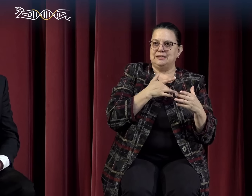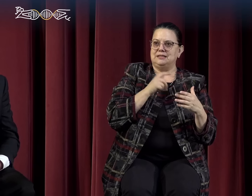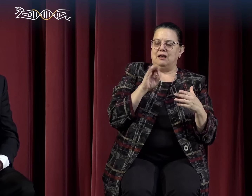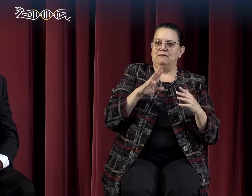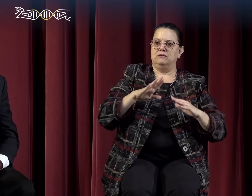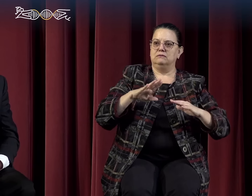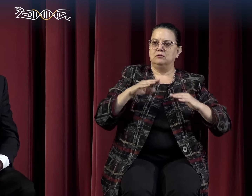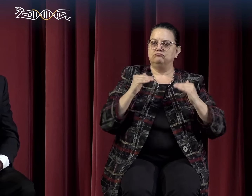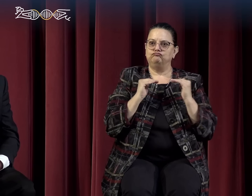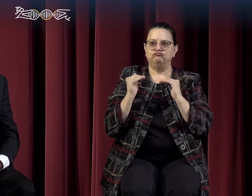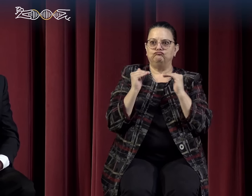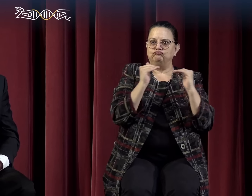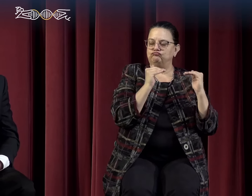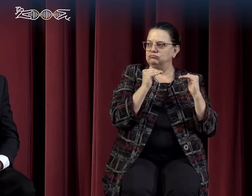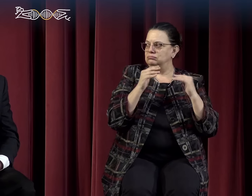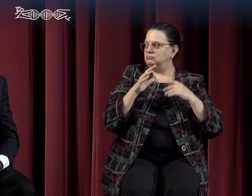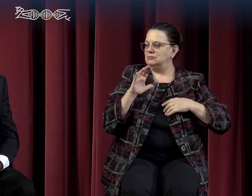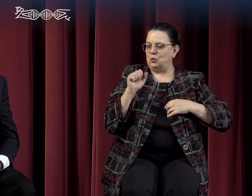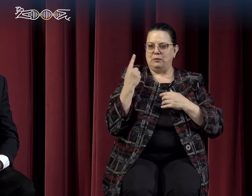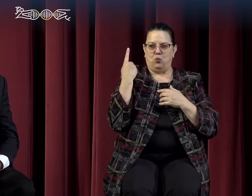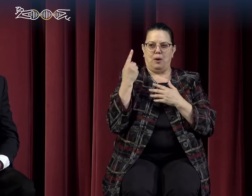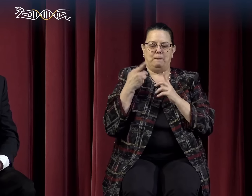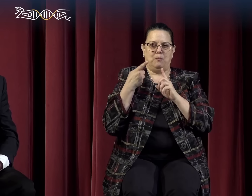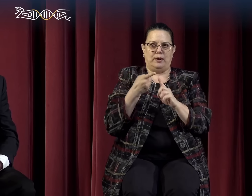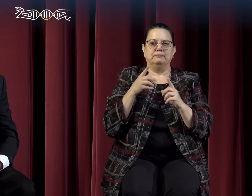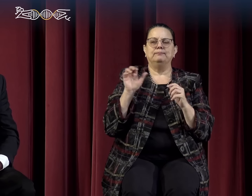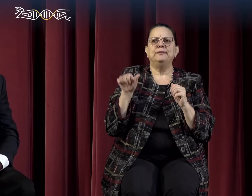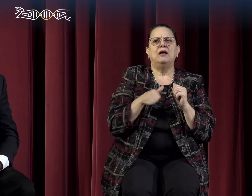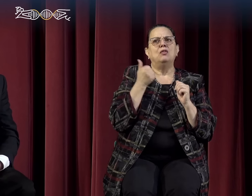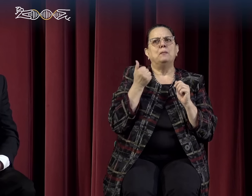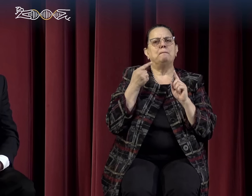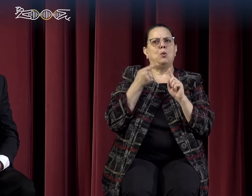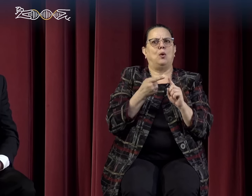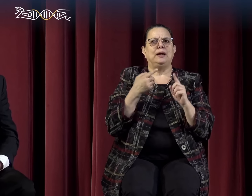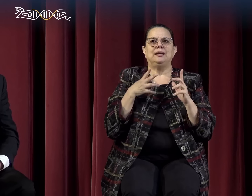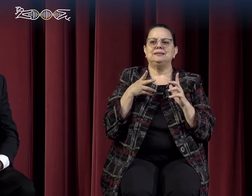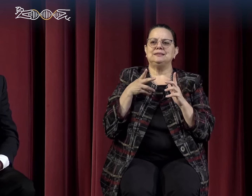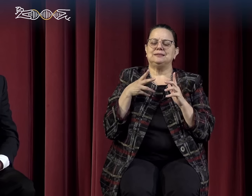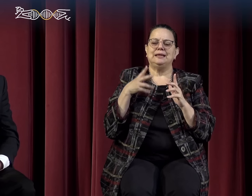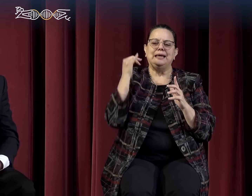That takes away from our experience of equality.